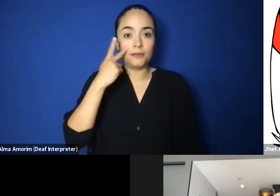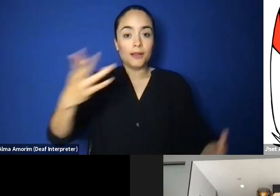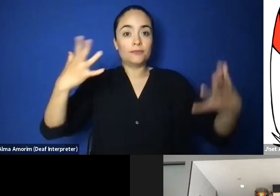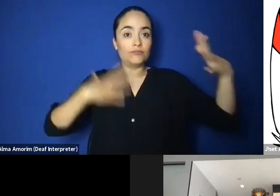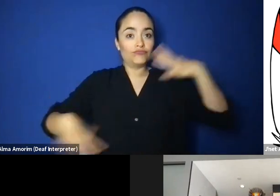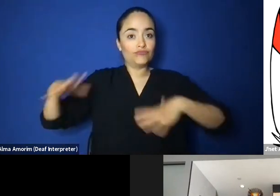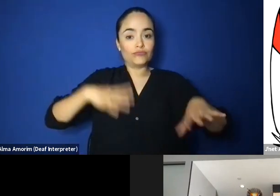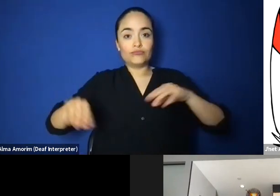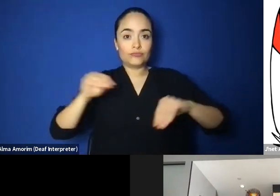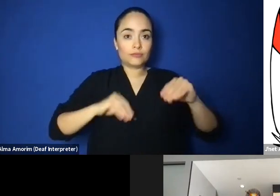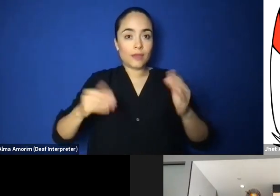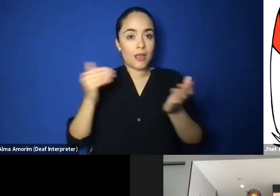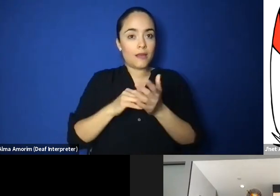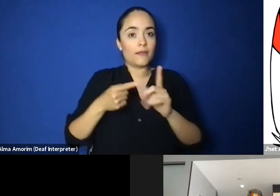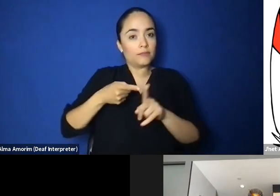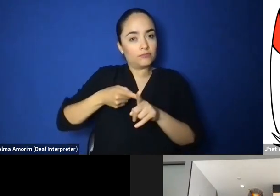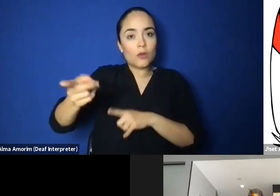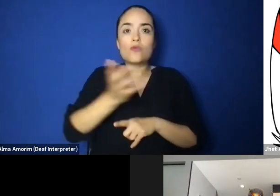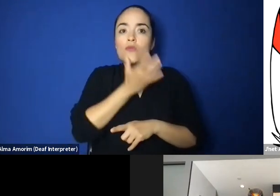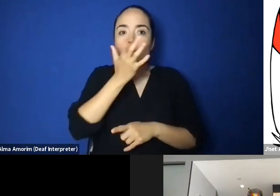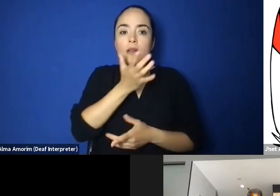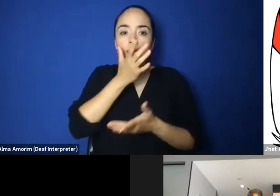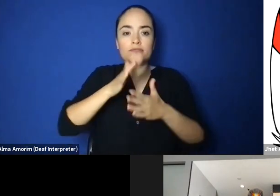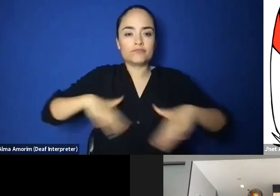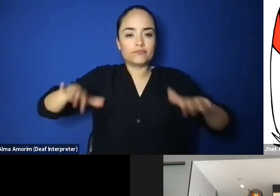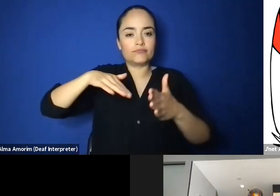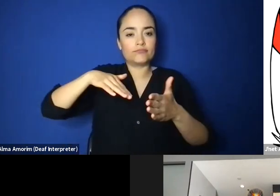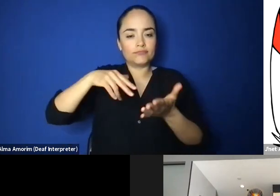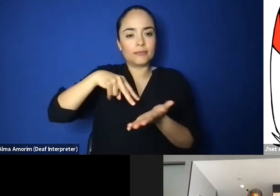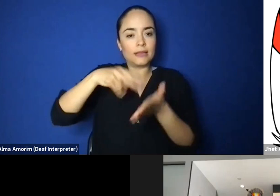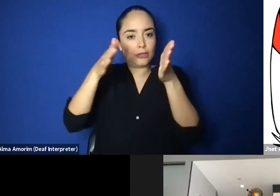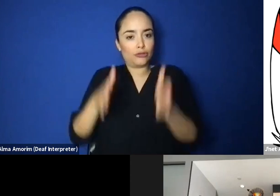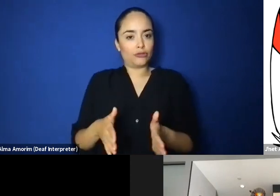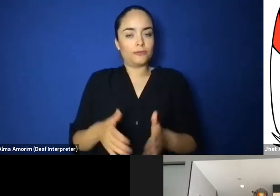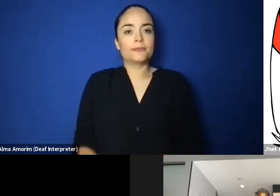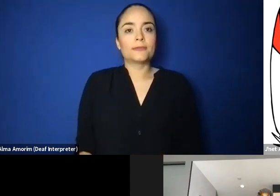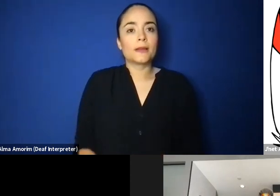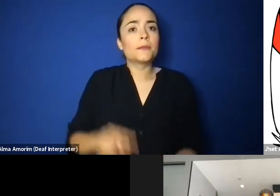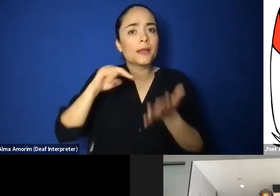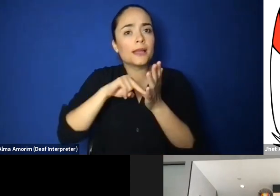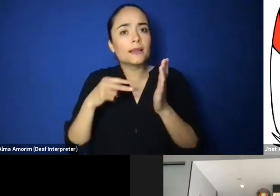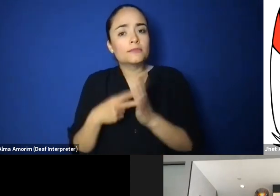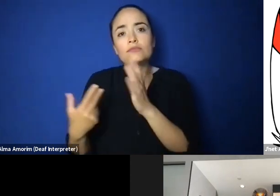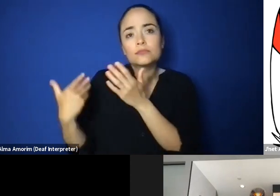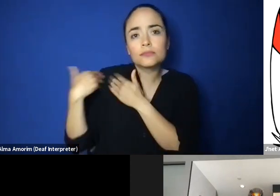what that means is my responsibility at powwow, but also just in our community, is to